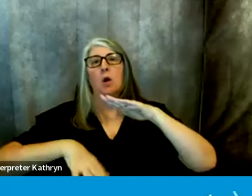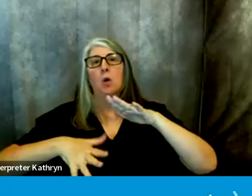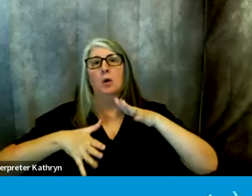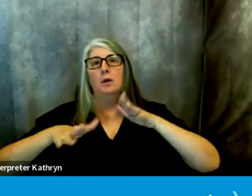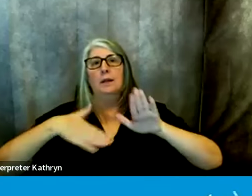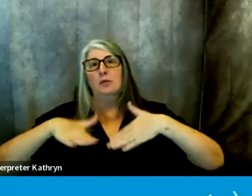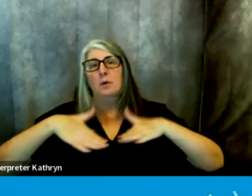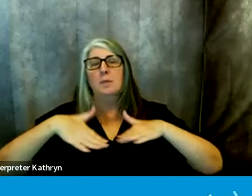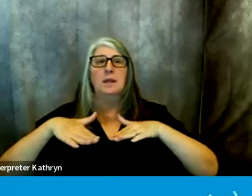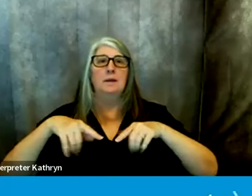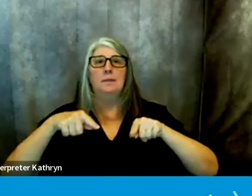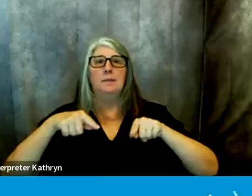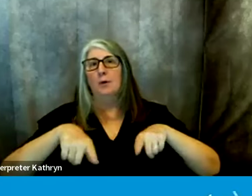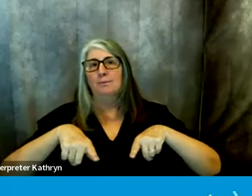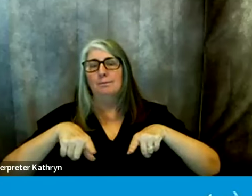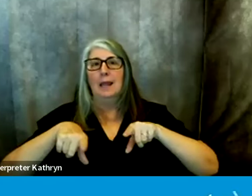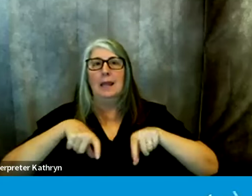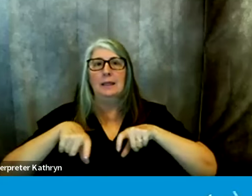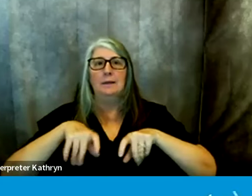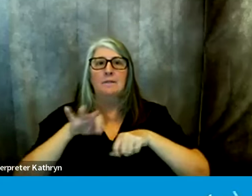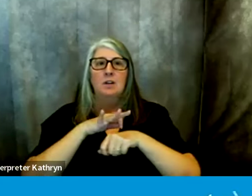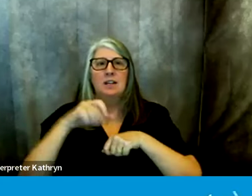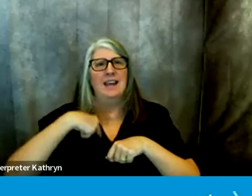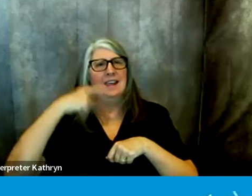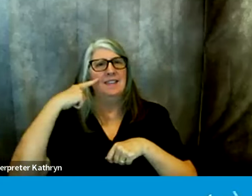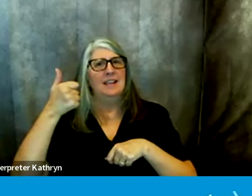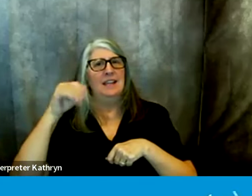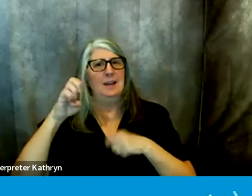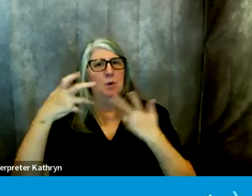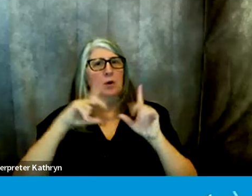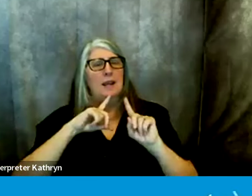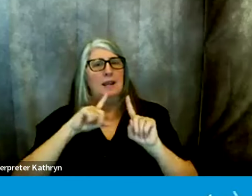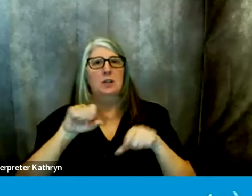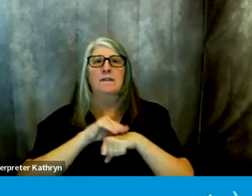and I think that Gabe has given us the answer that it can affect a lot of people,